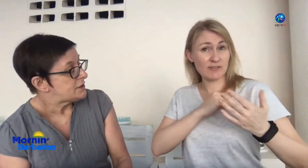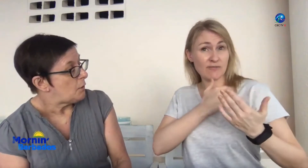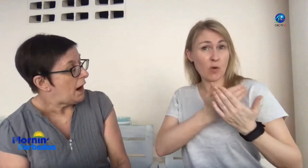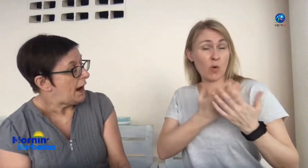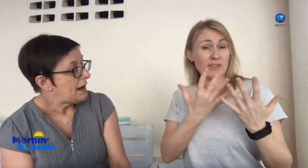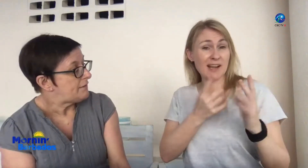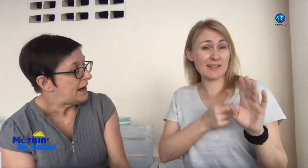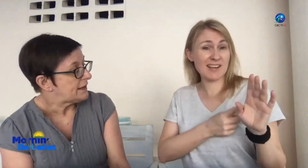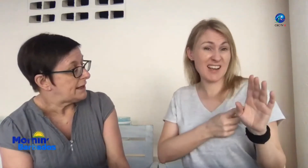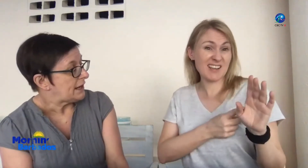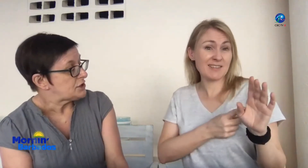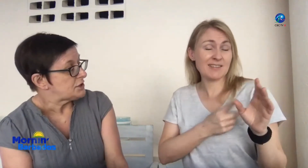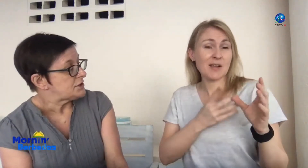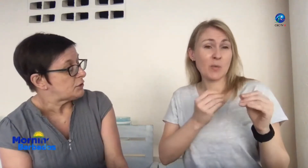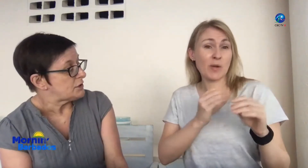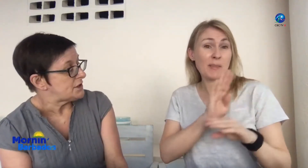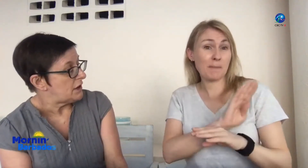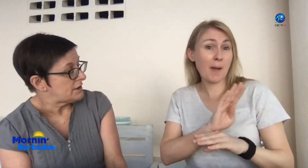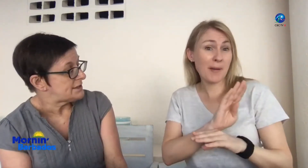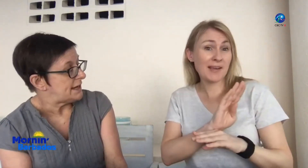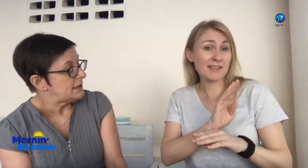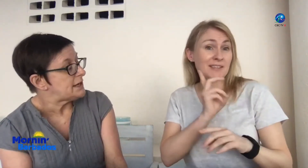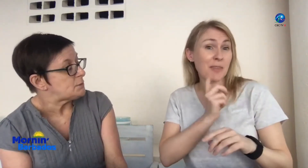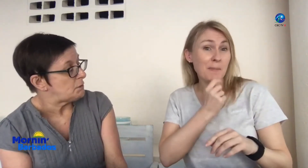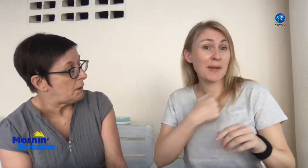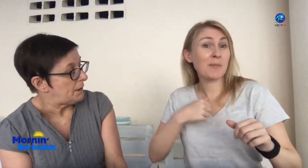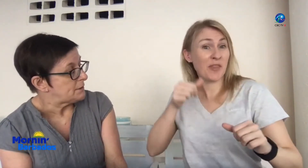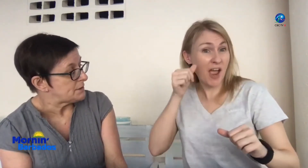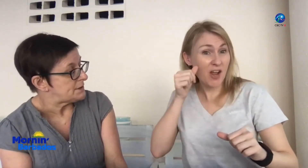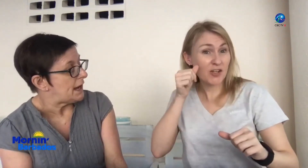so I've had connections across the last 10 years with Barbados